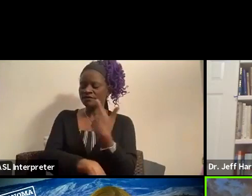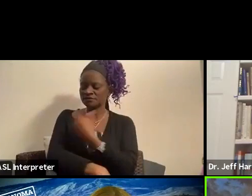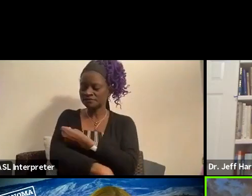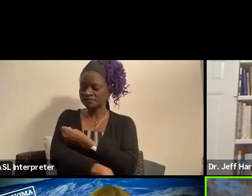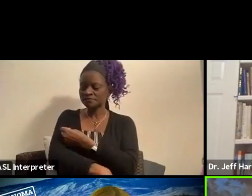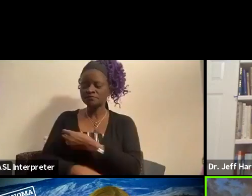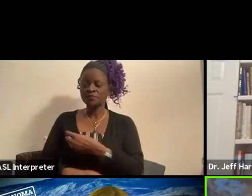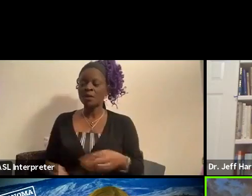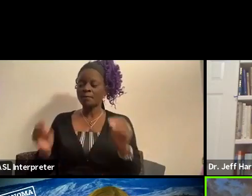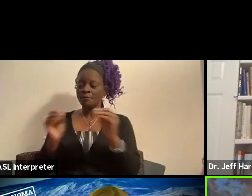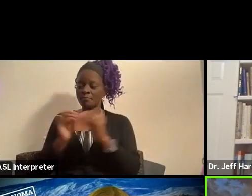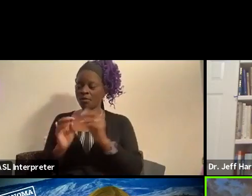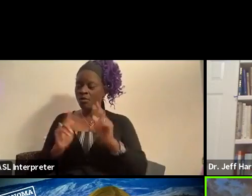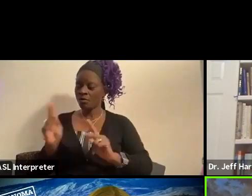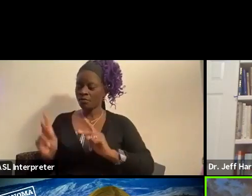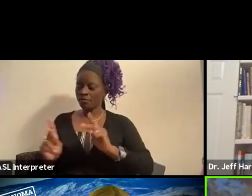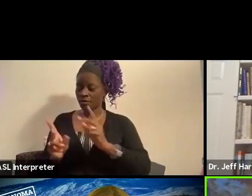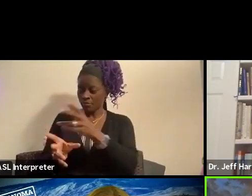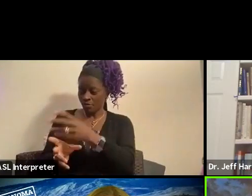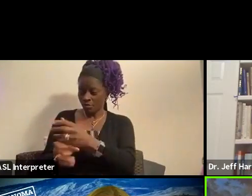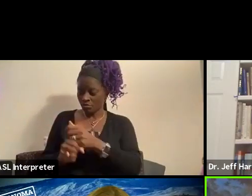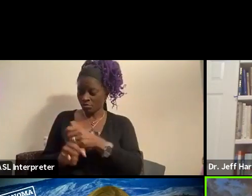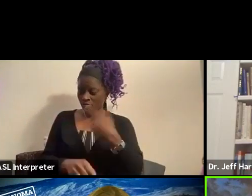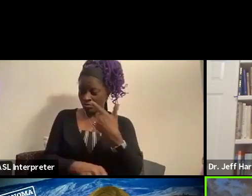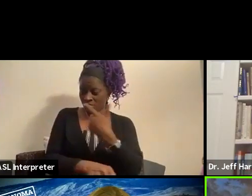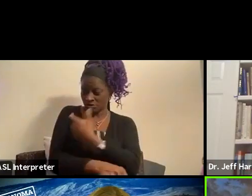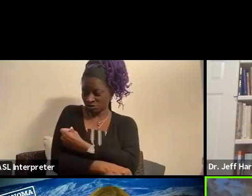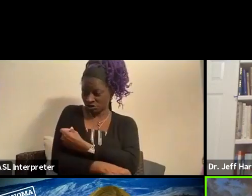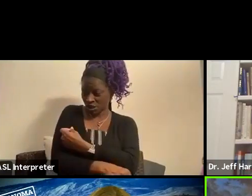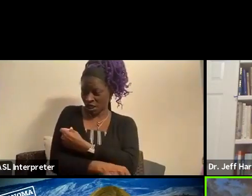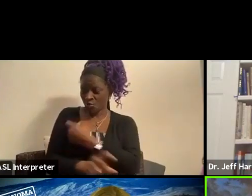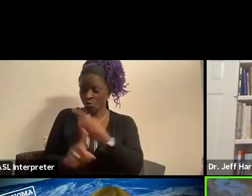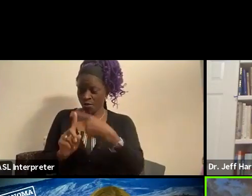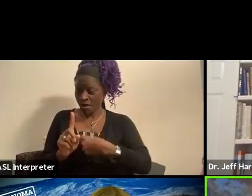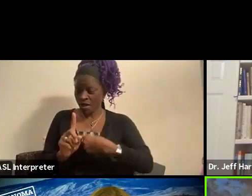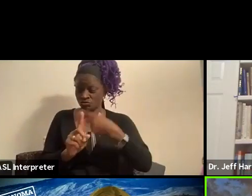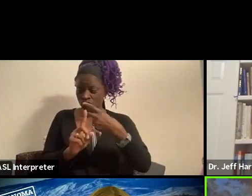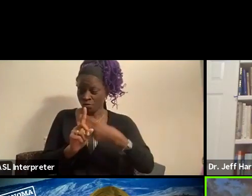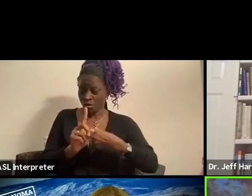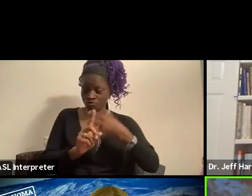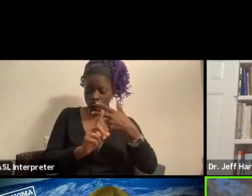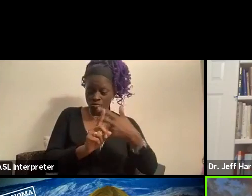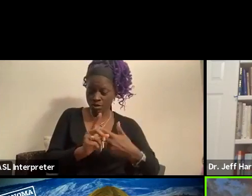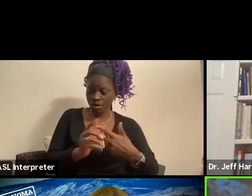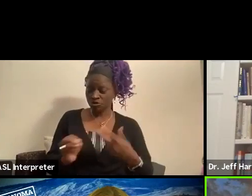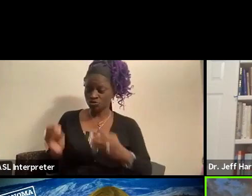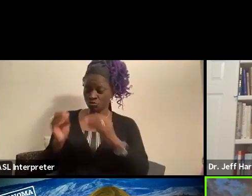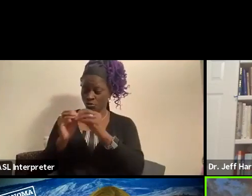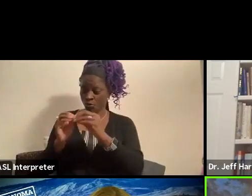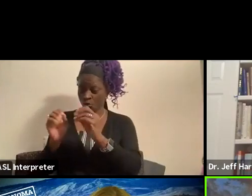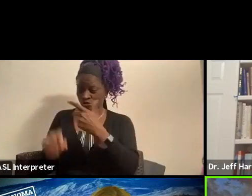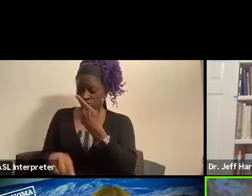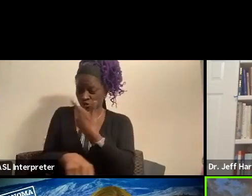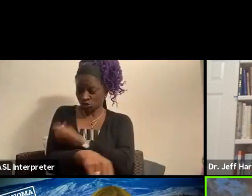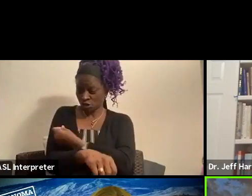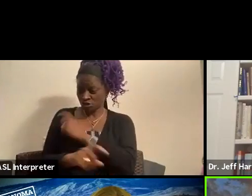vaccinated over time the next couple of months. The more likely that we'll have a decrease